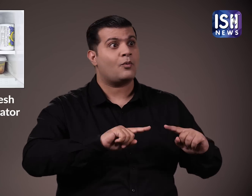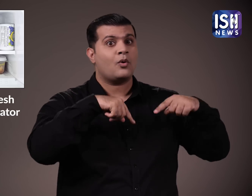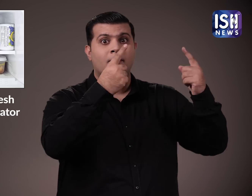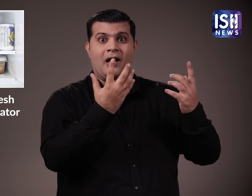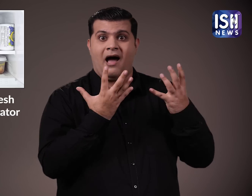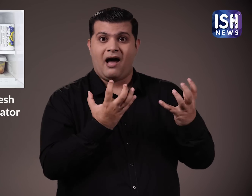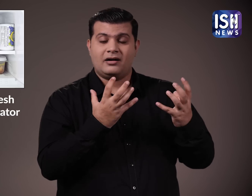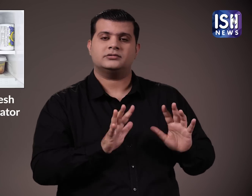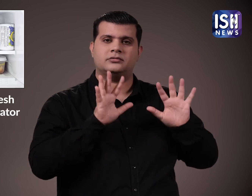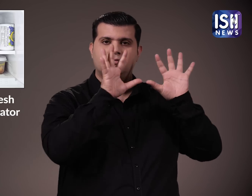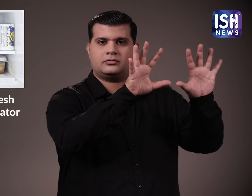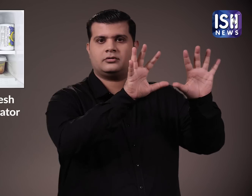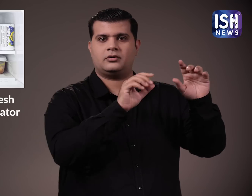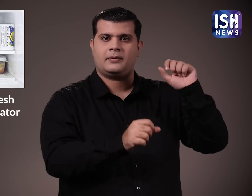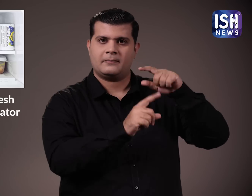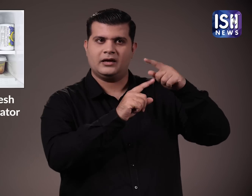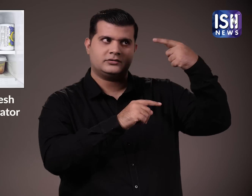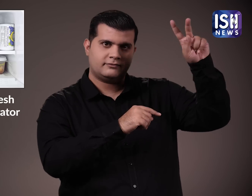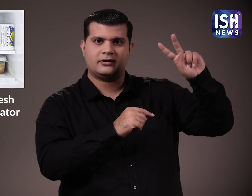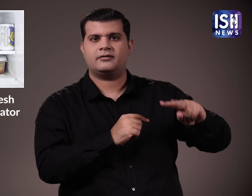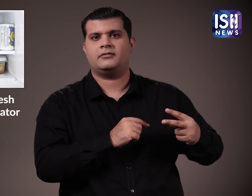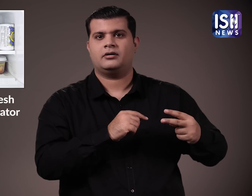They must be stored in the freezer.